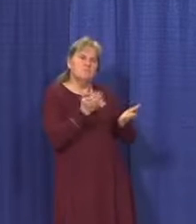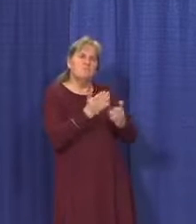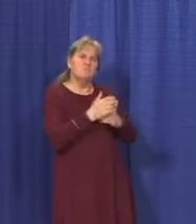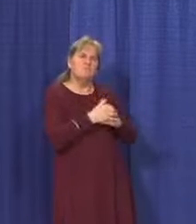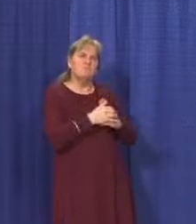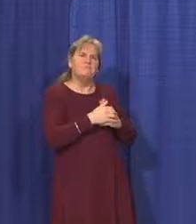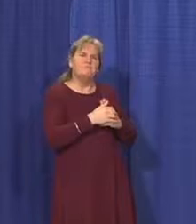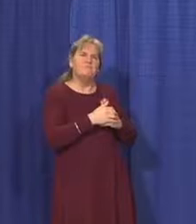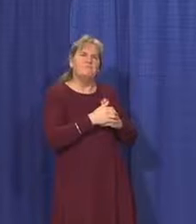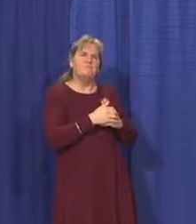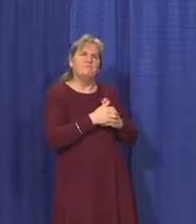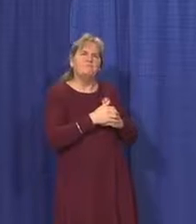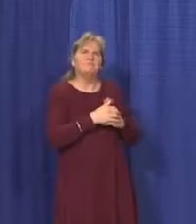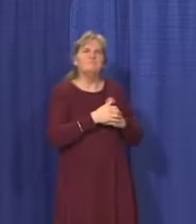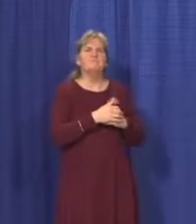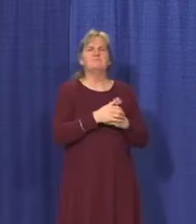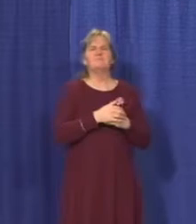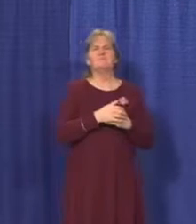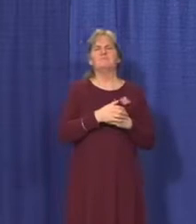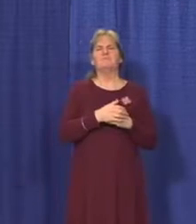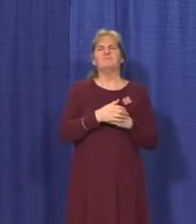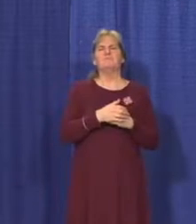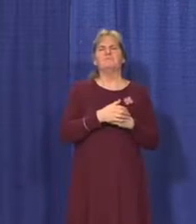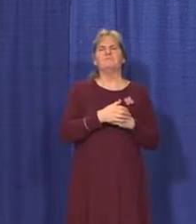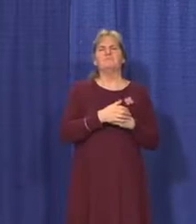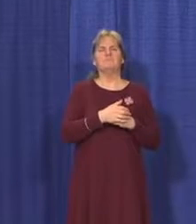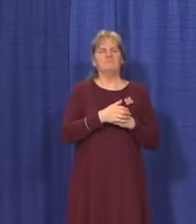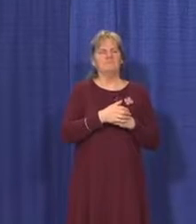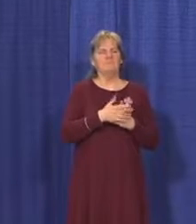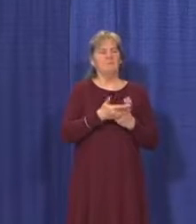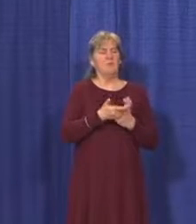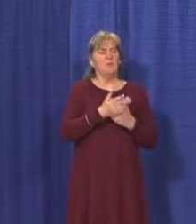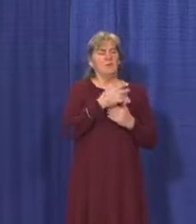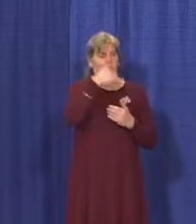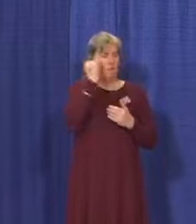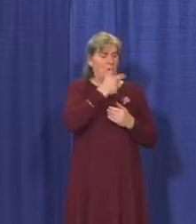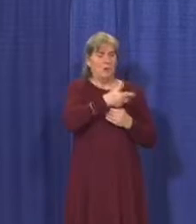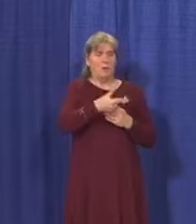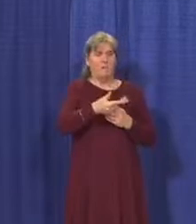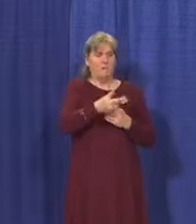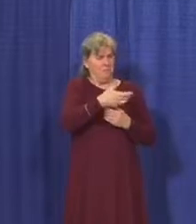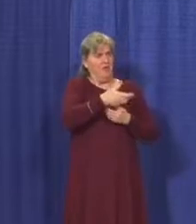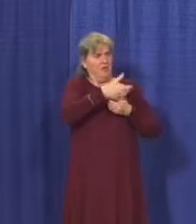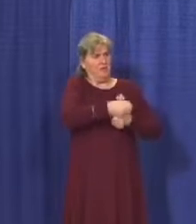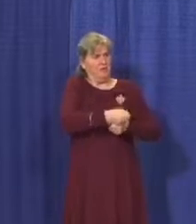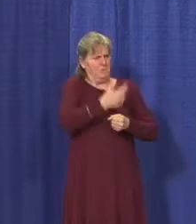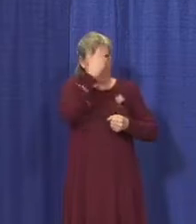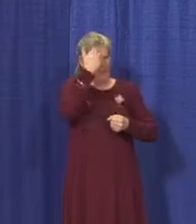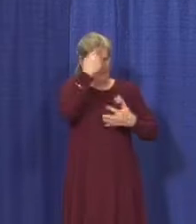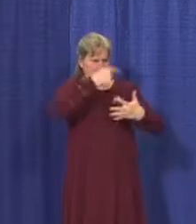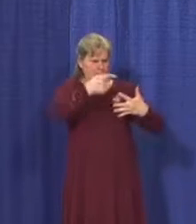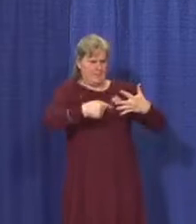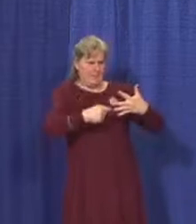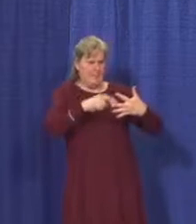and partnership and trust in the territorial government because they know where the pressures